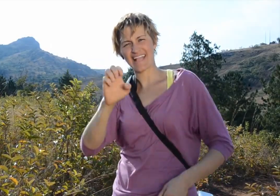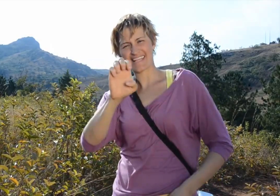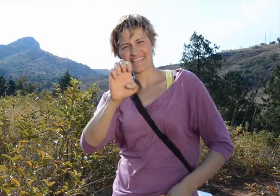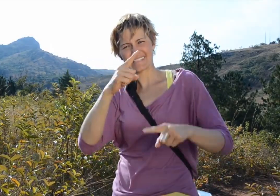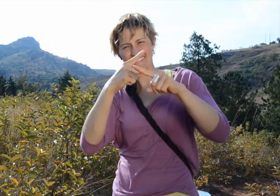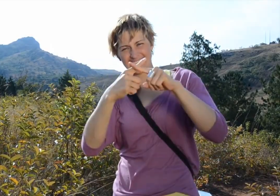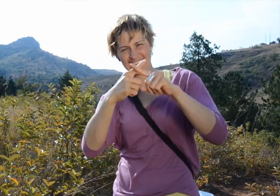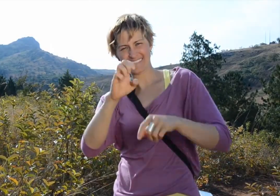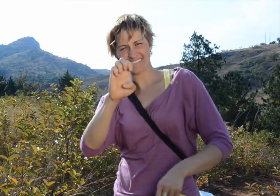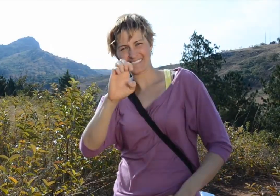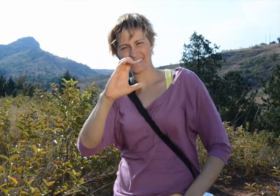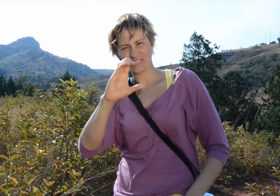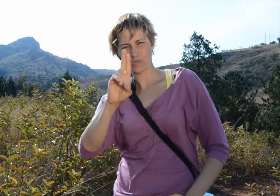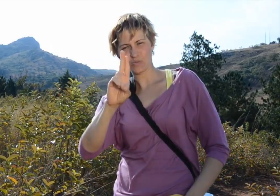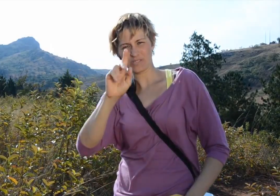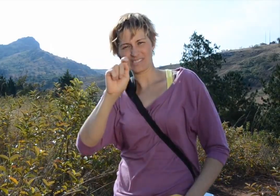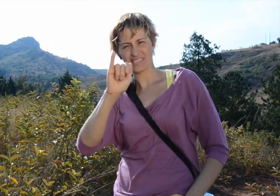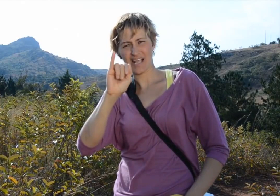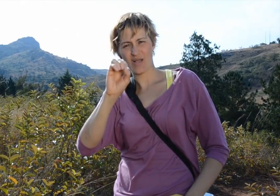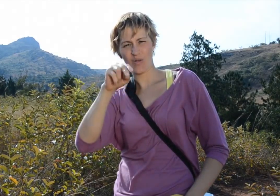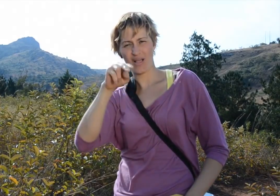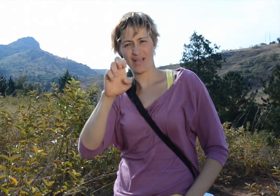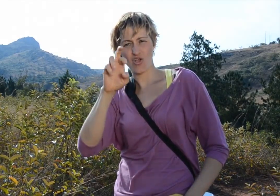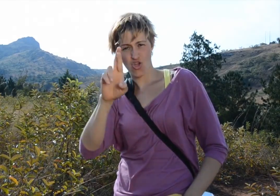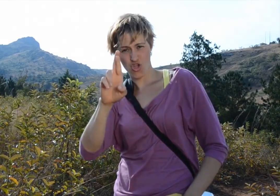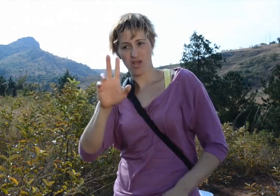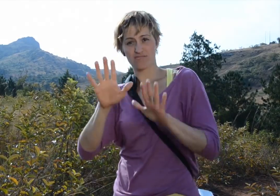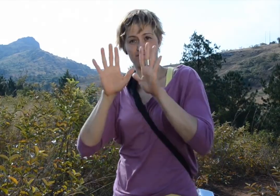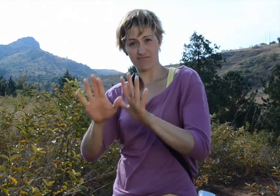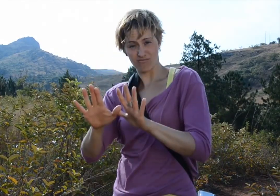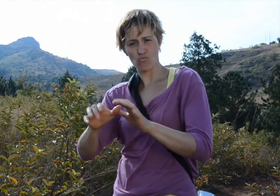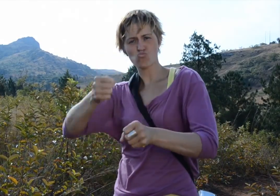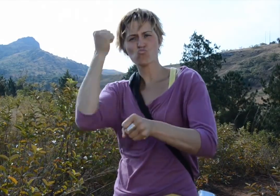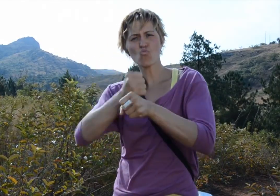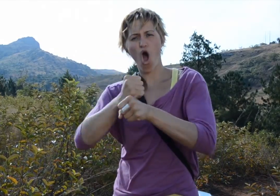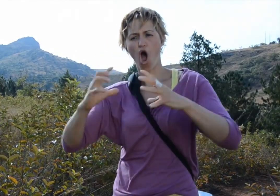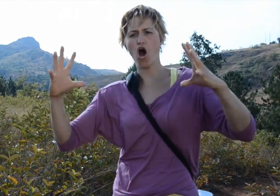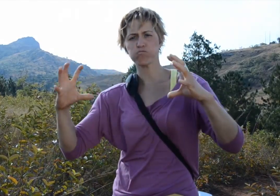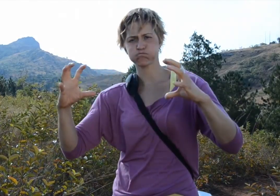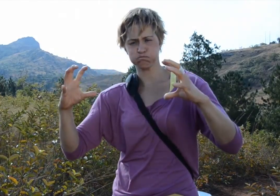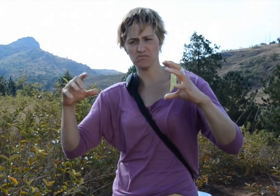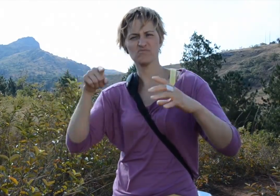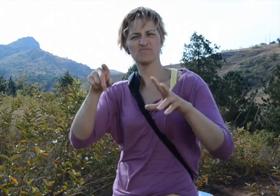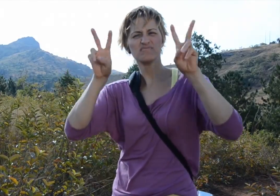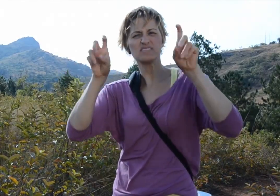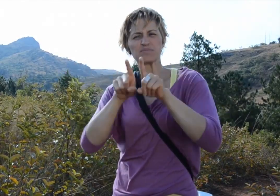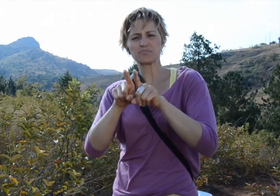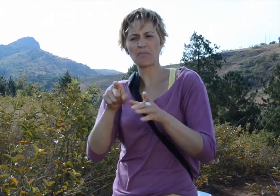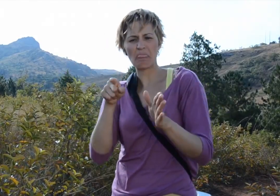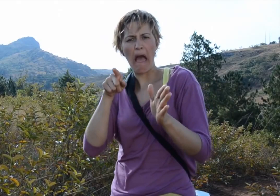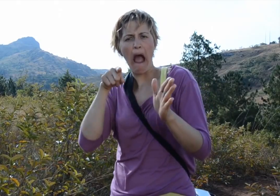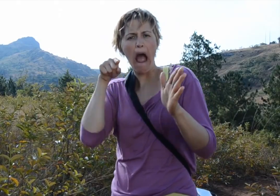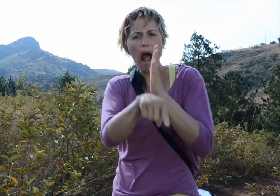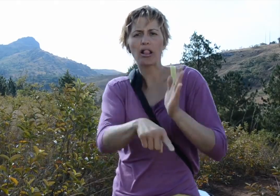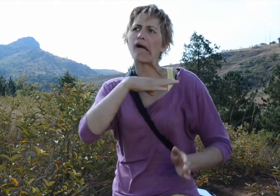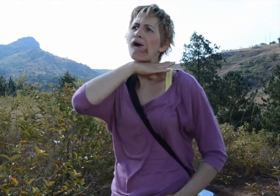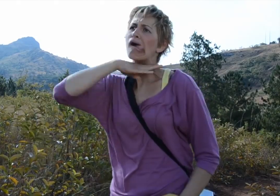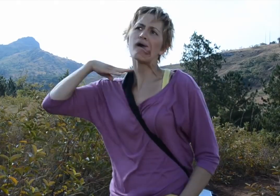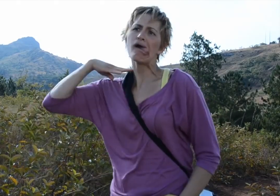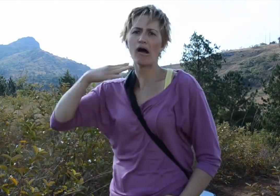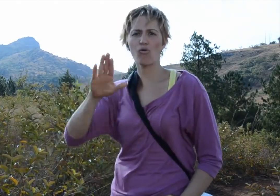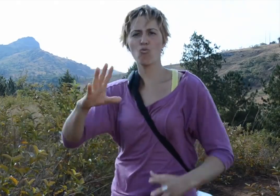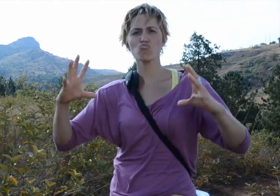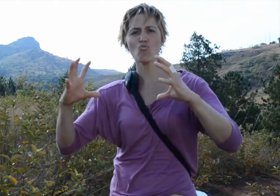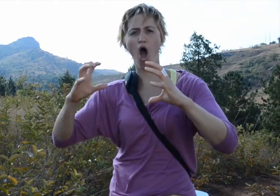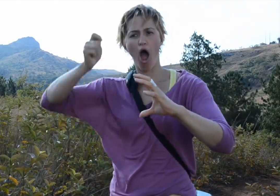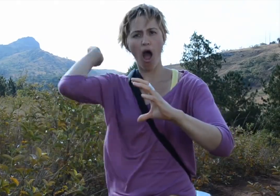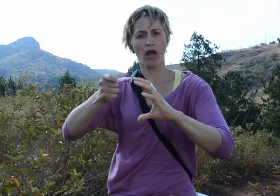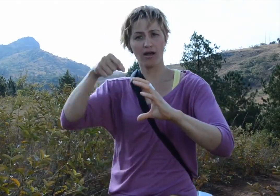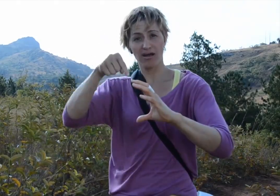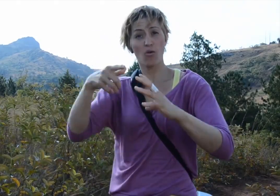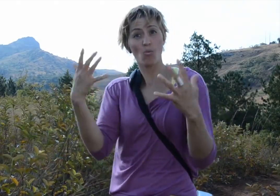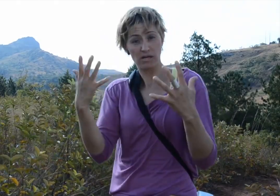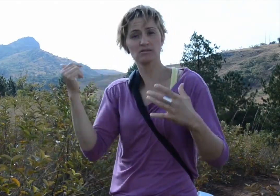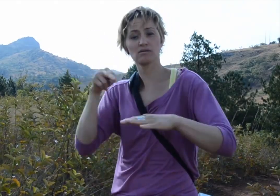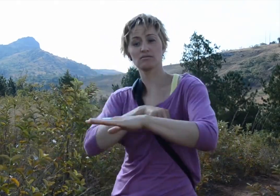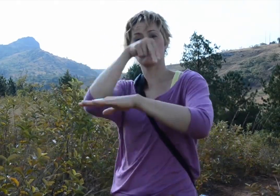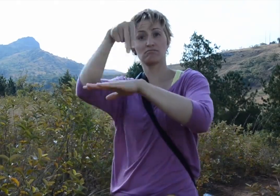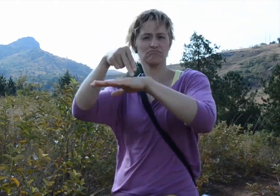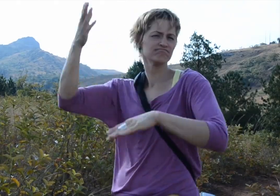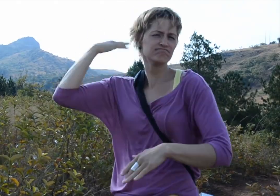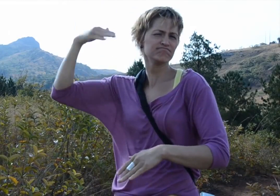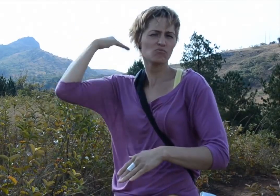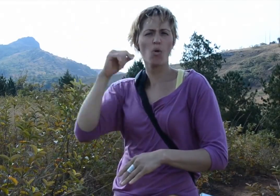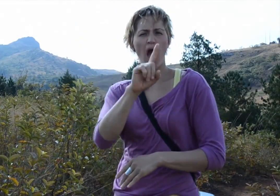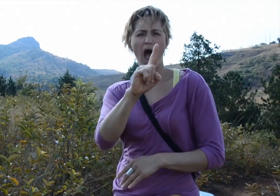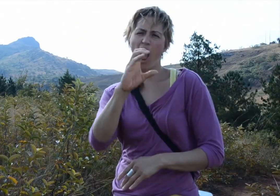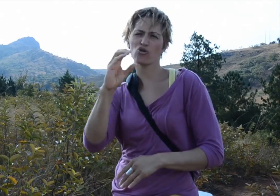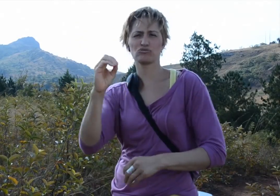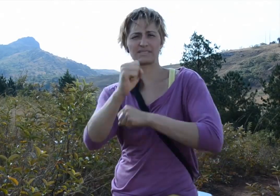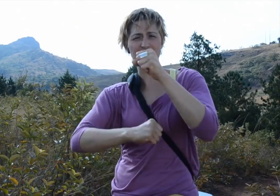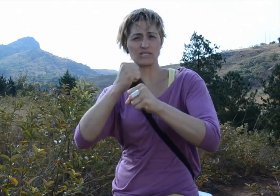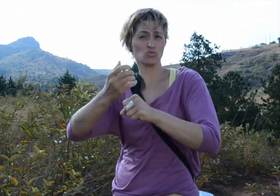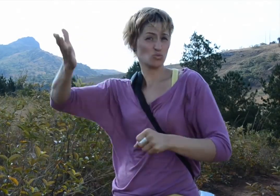It is called the ‘Executioner’, a killing rock.